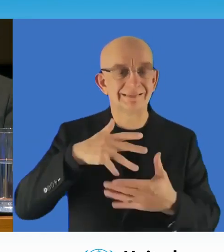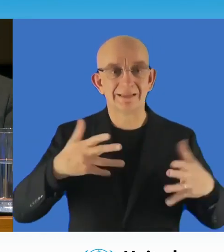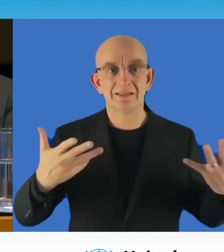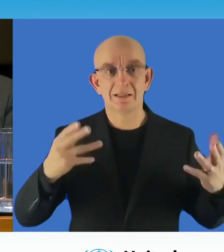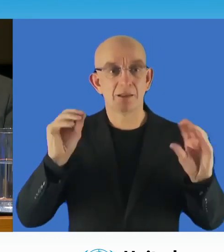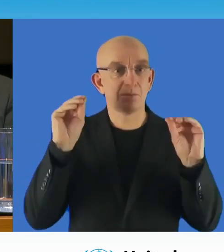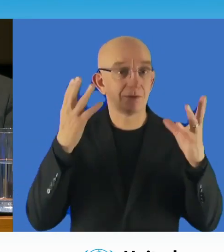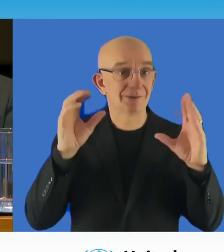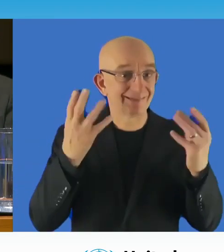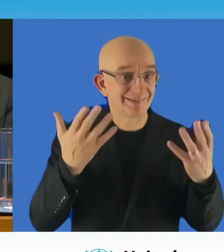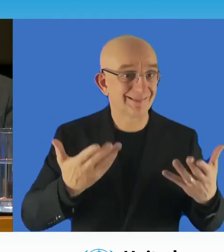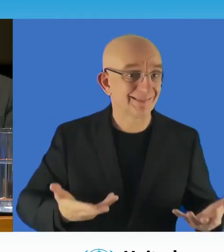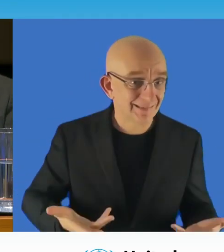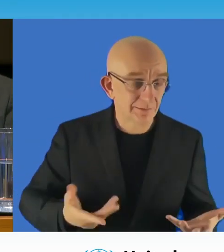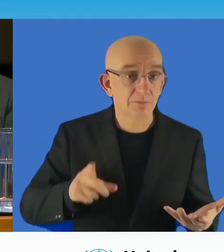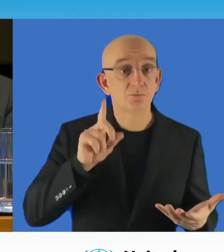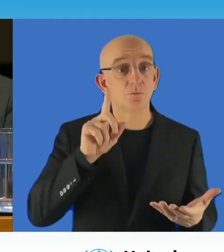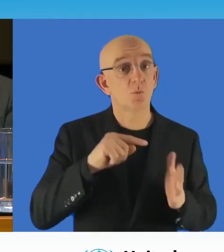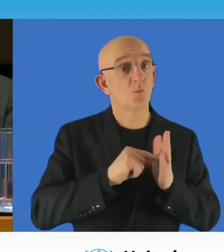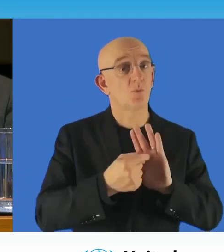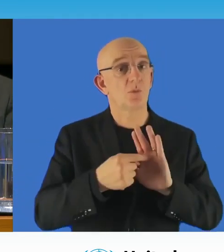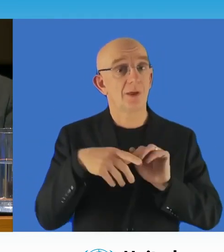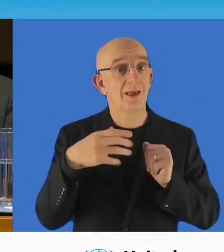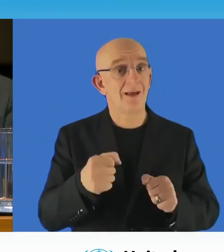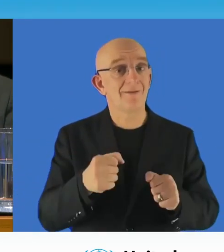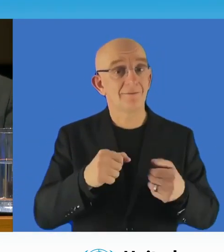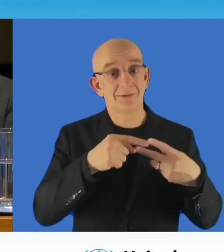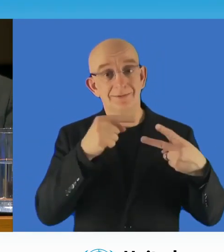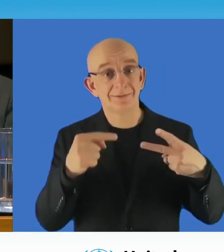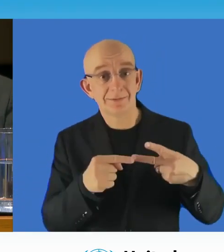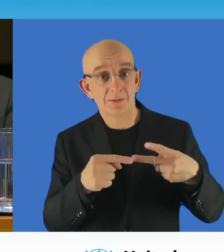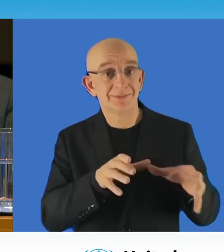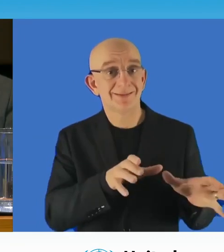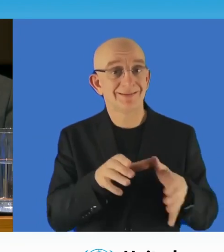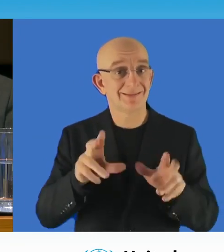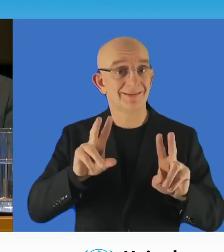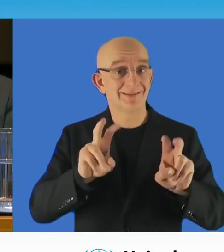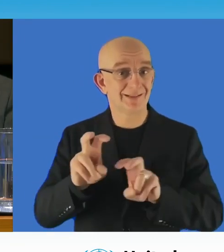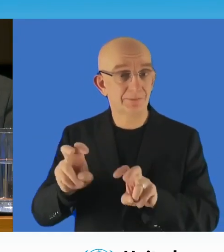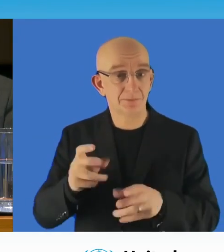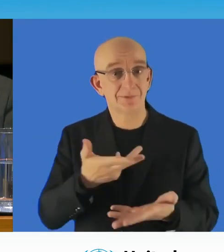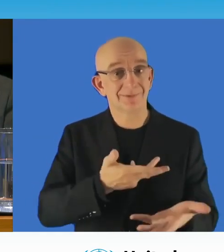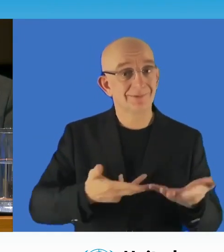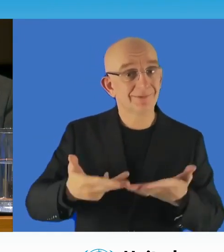discussion of Round Table two persons with disabilities are disproportionately affected